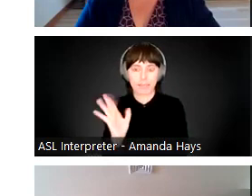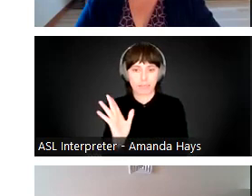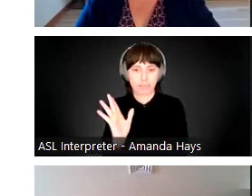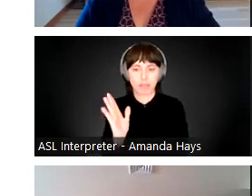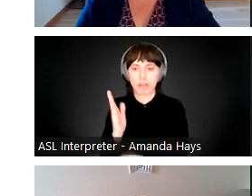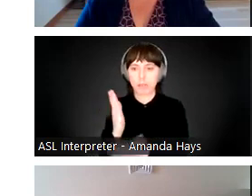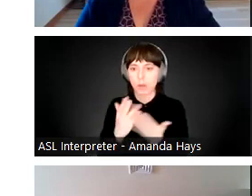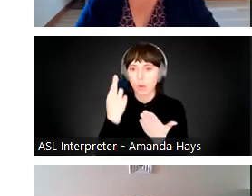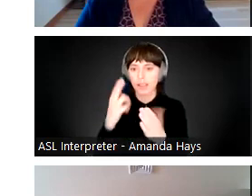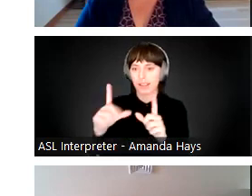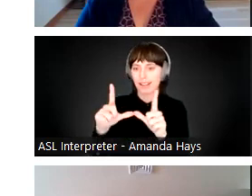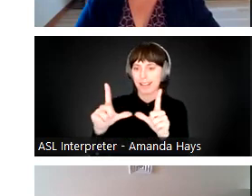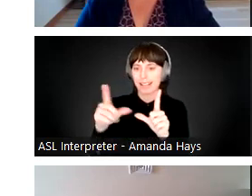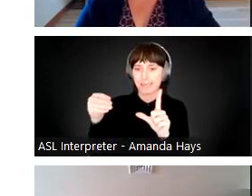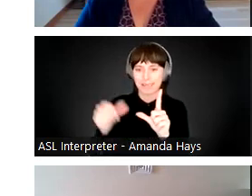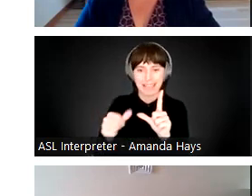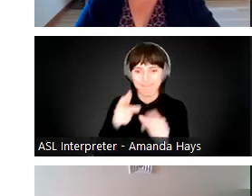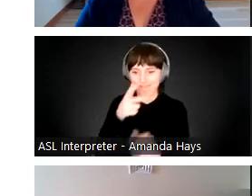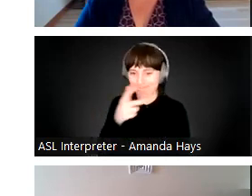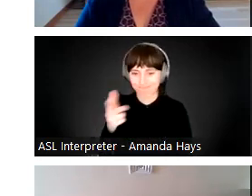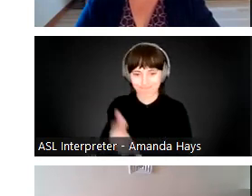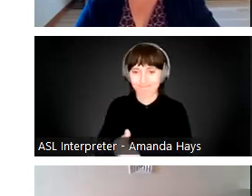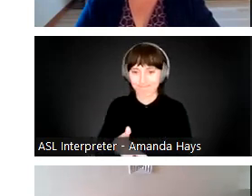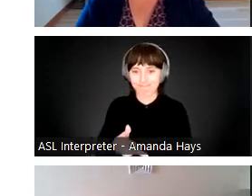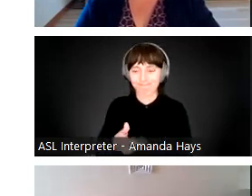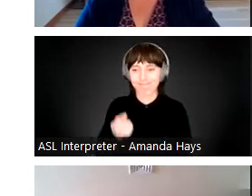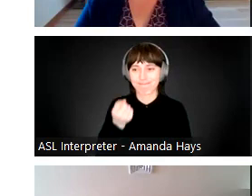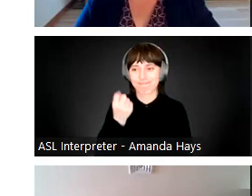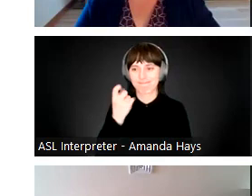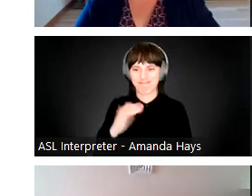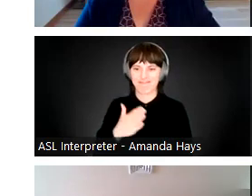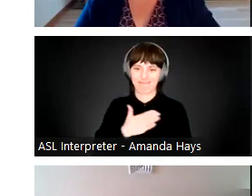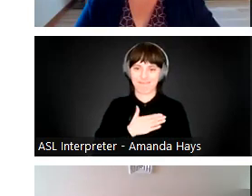licensing and pay is awful.